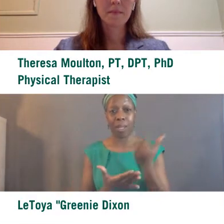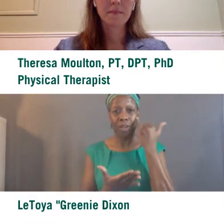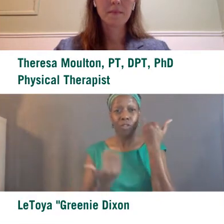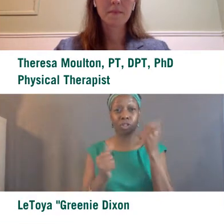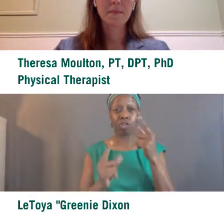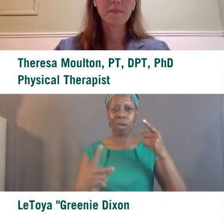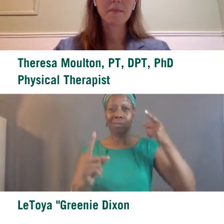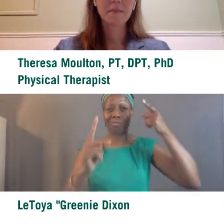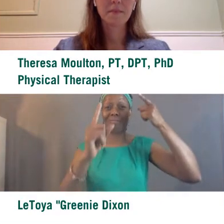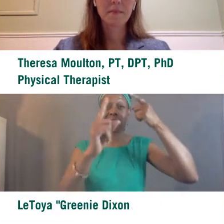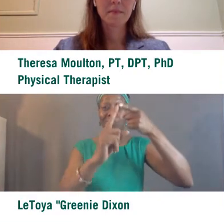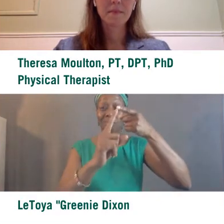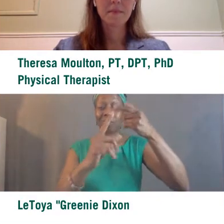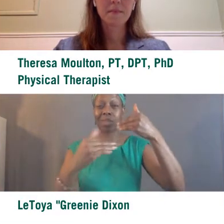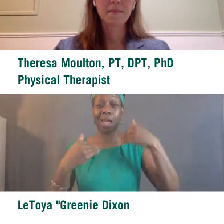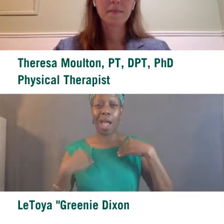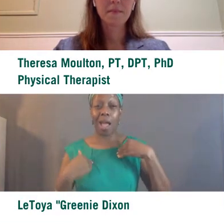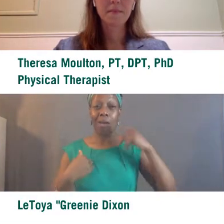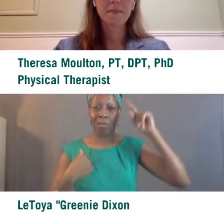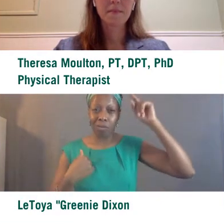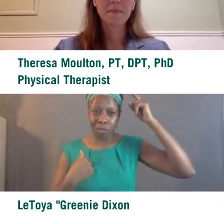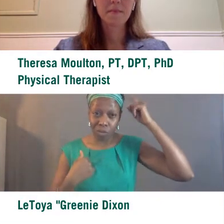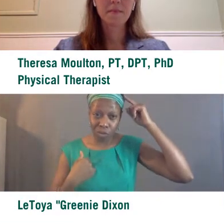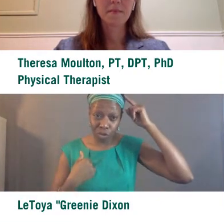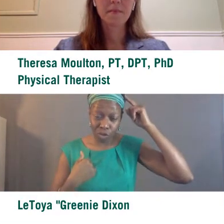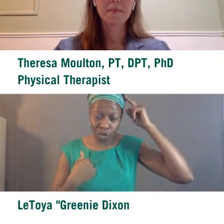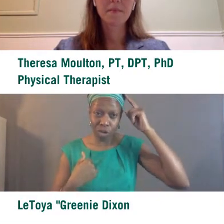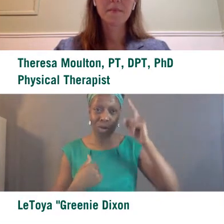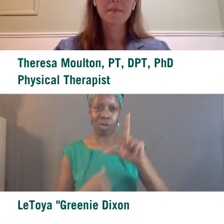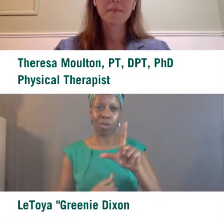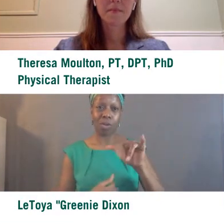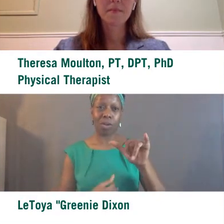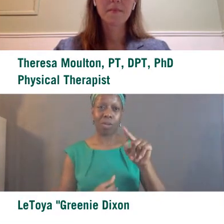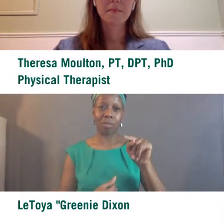There are neuralytics in terms of a specific injections